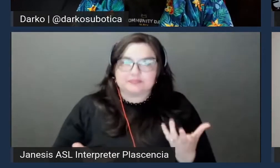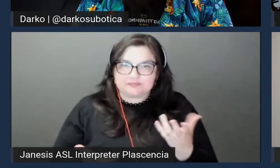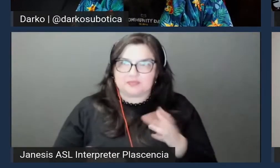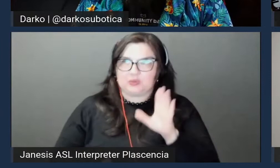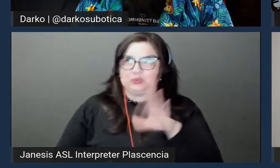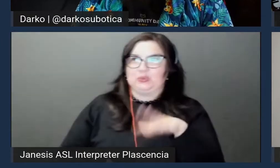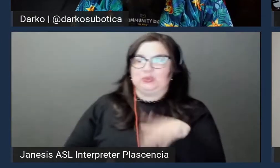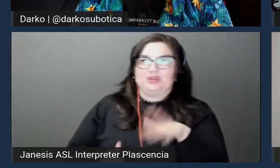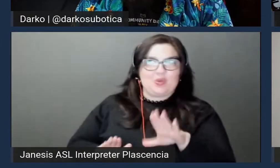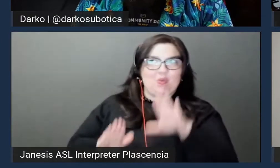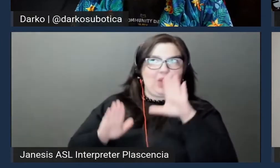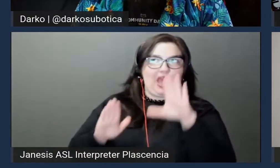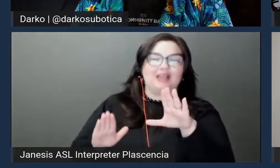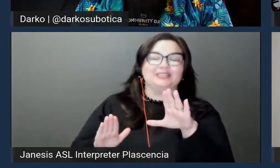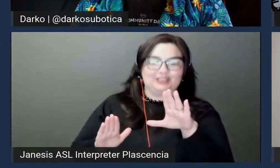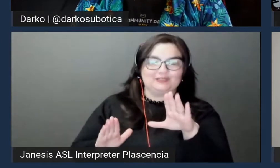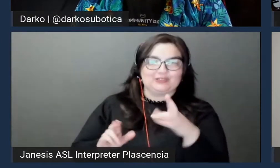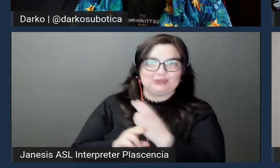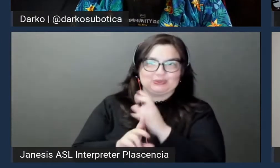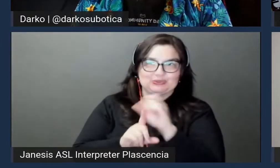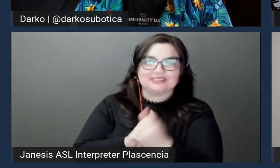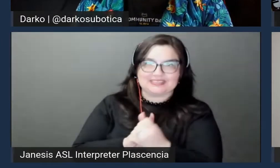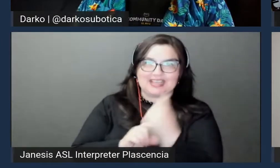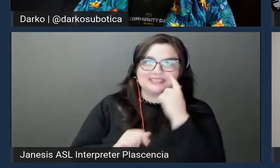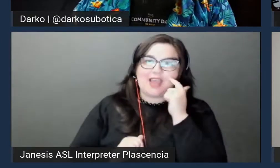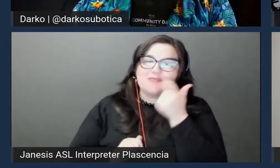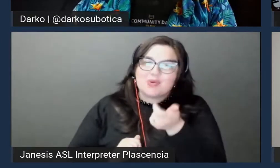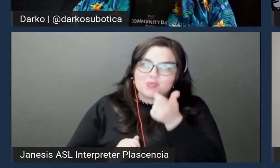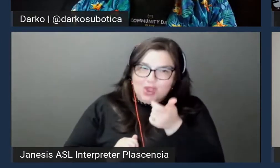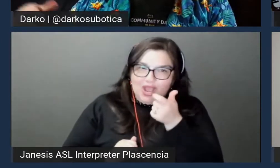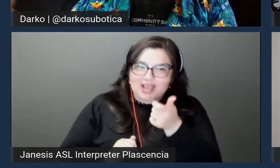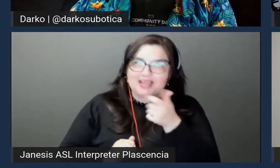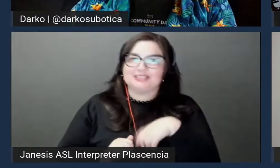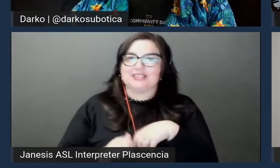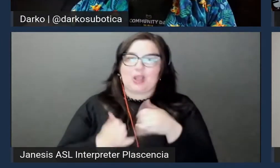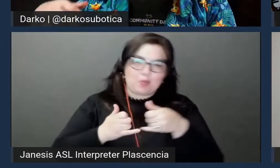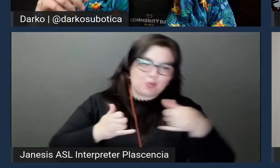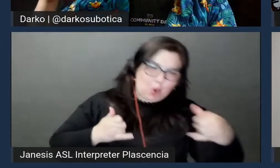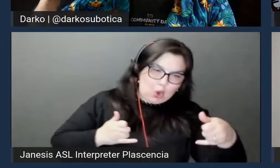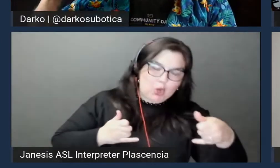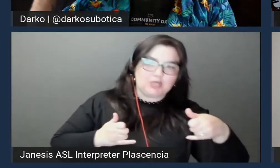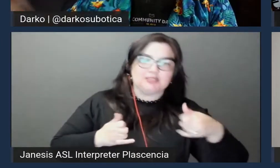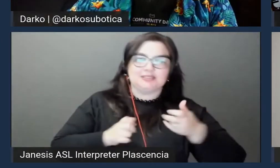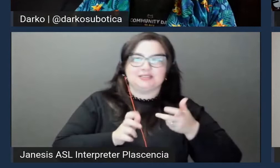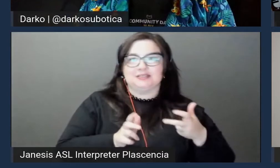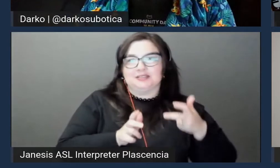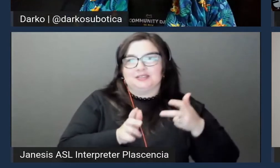And I've been watching like these like border crossing or drive-thru cameras, or like toll booth cameras